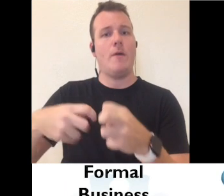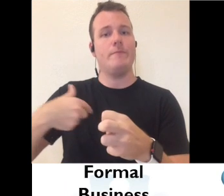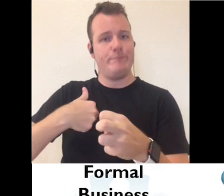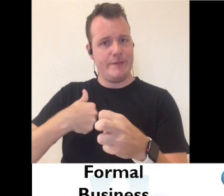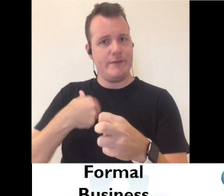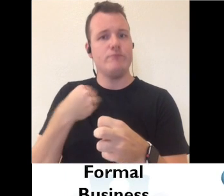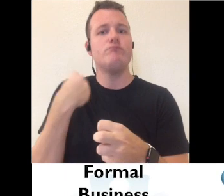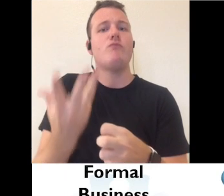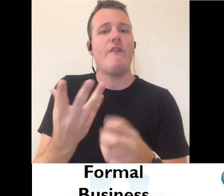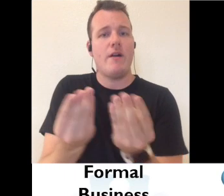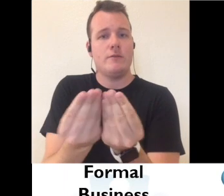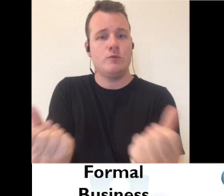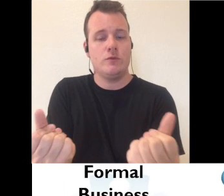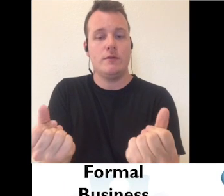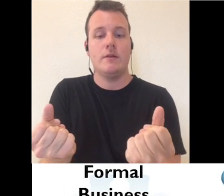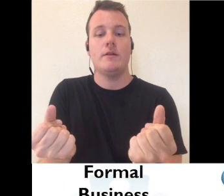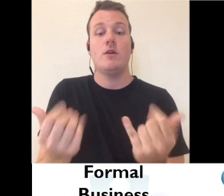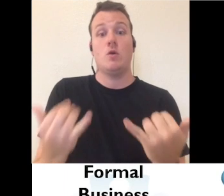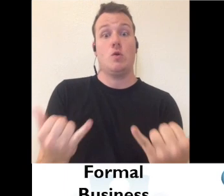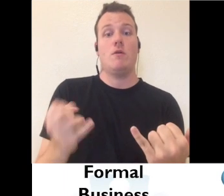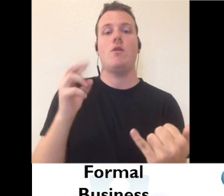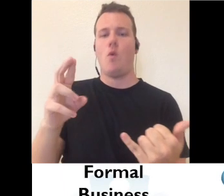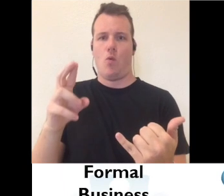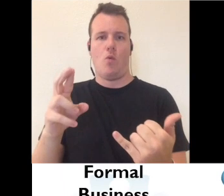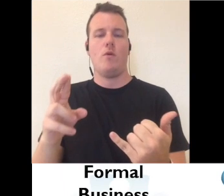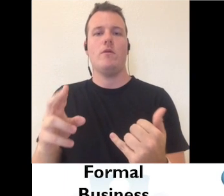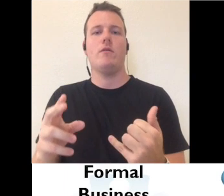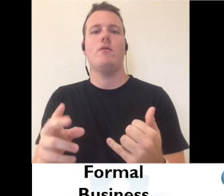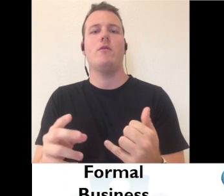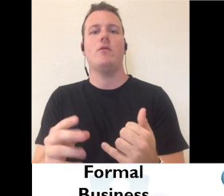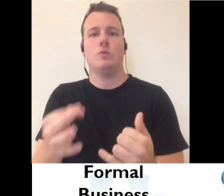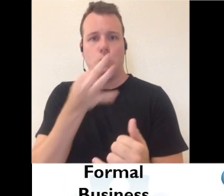be able to solve, and other people won't over time. You want to state what you